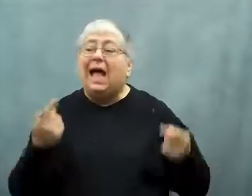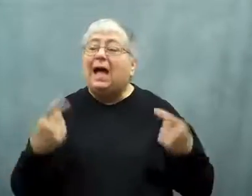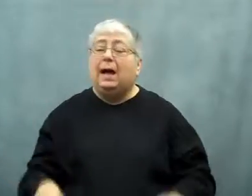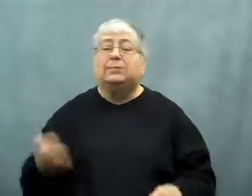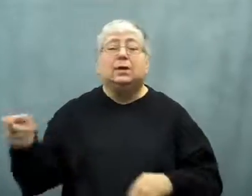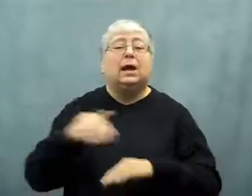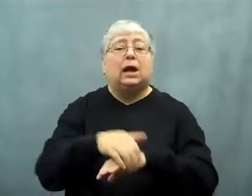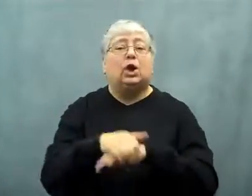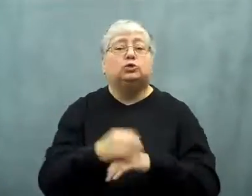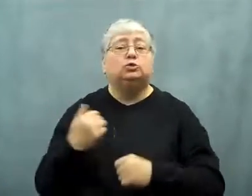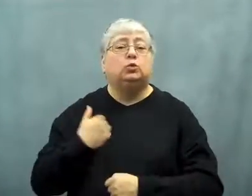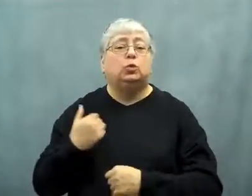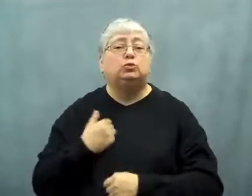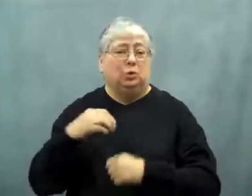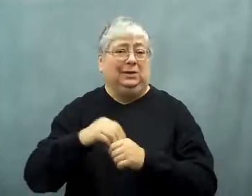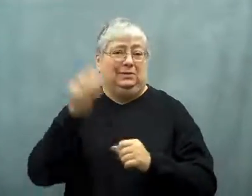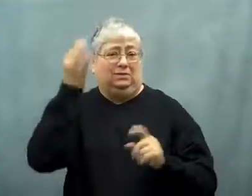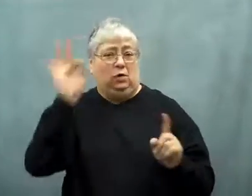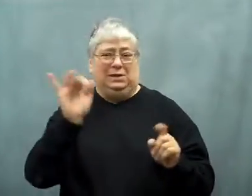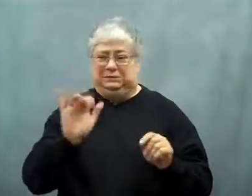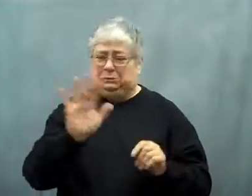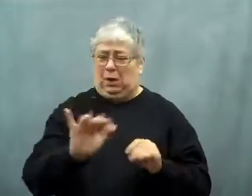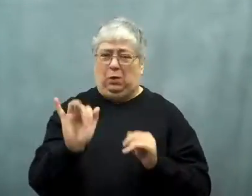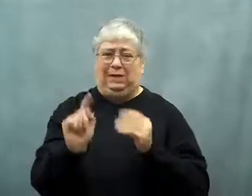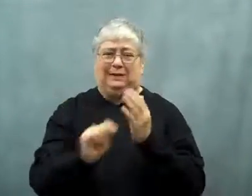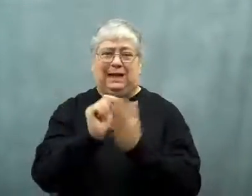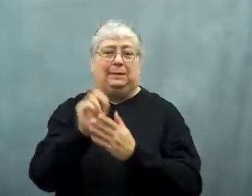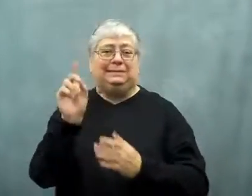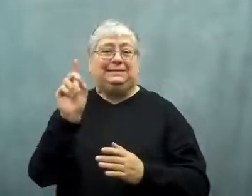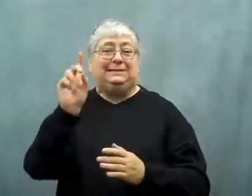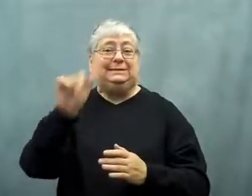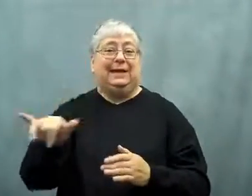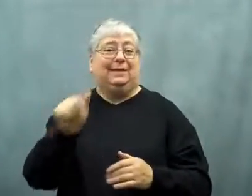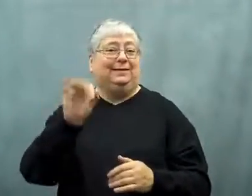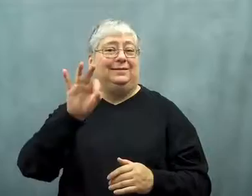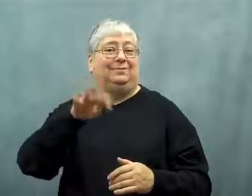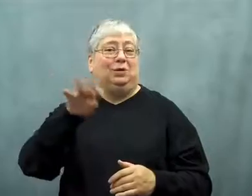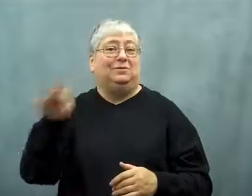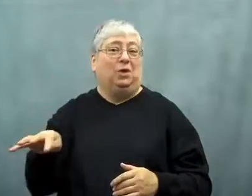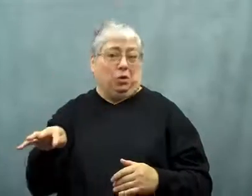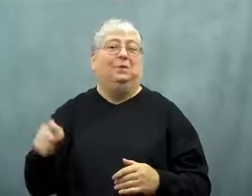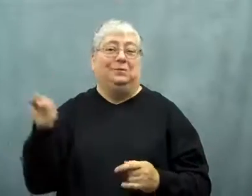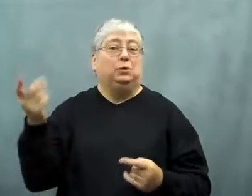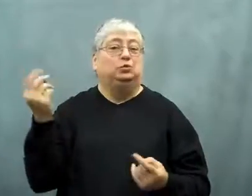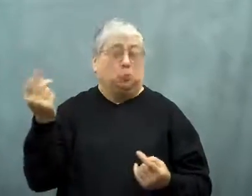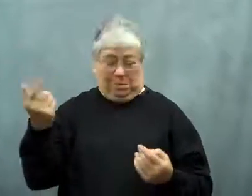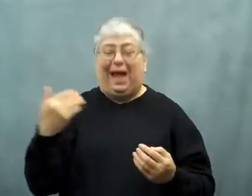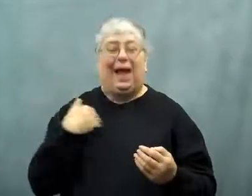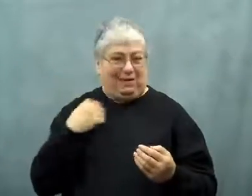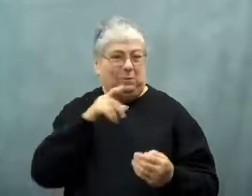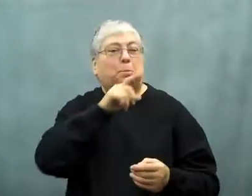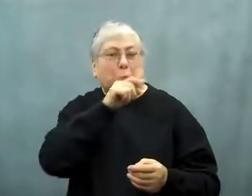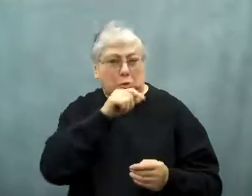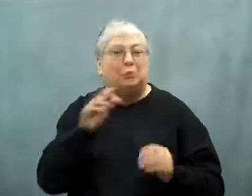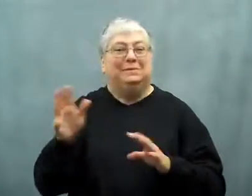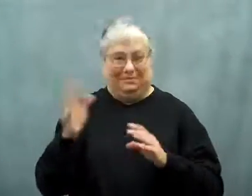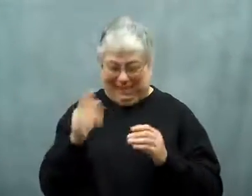Around D-Day, 1944, English soldiers were in France.